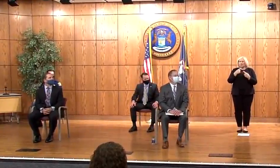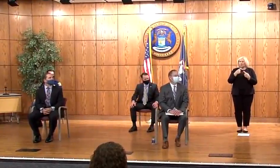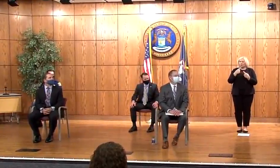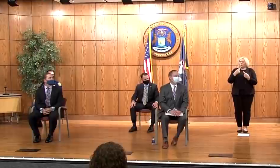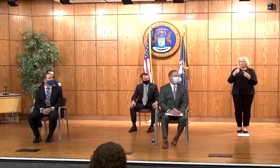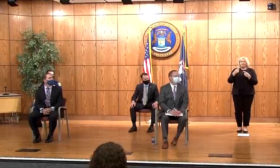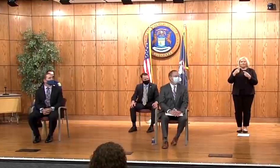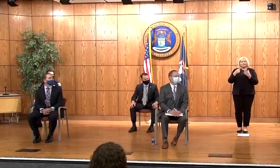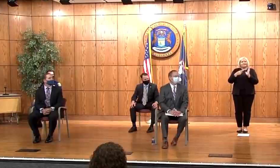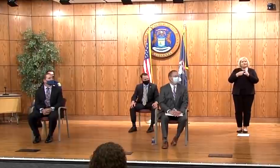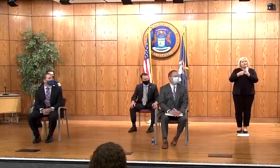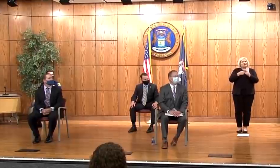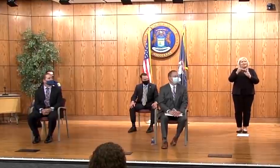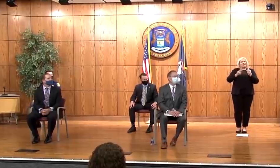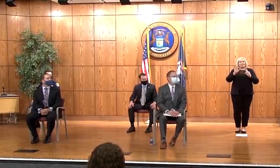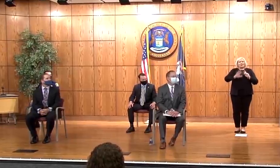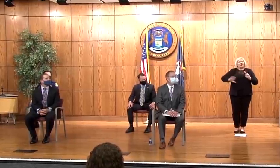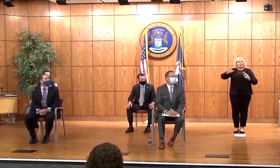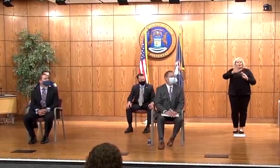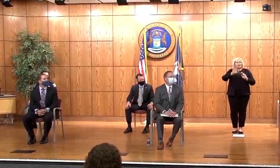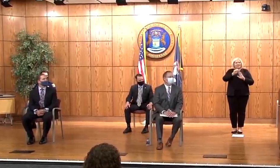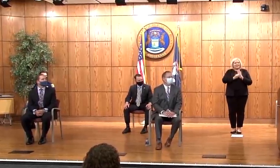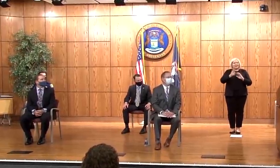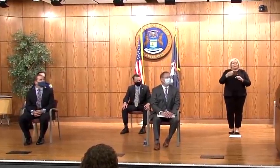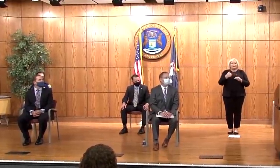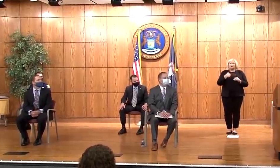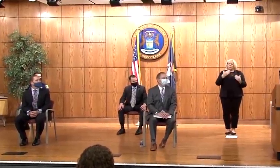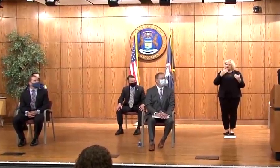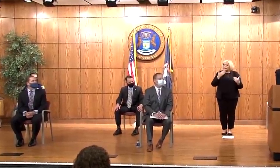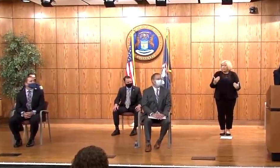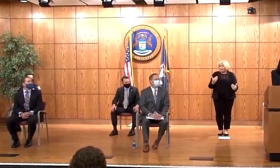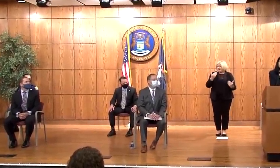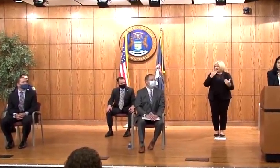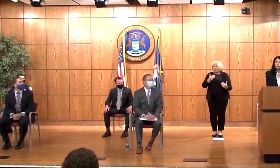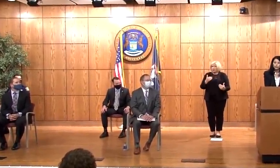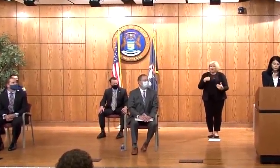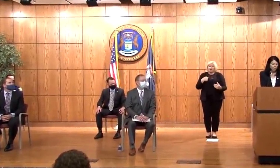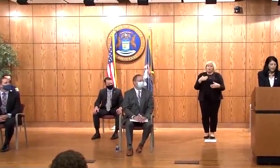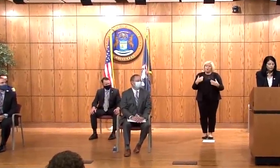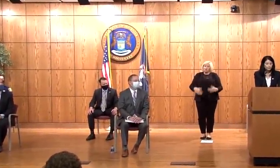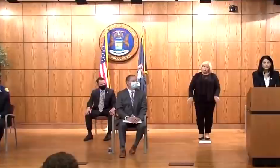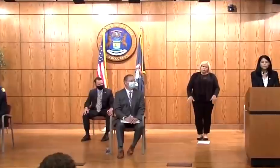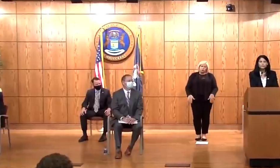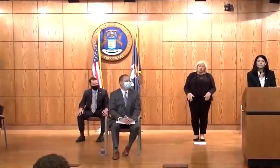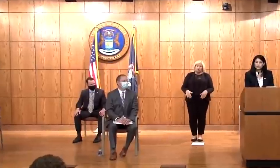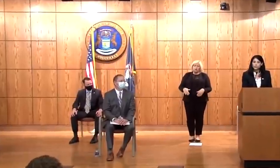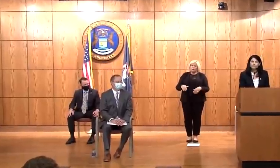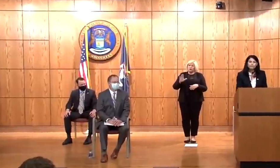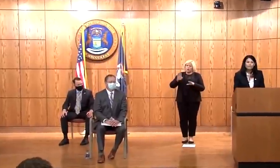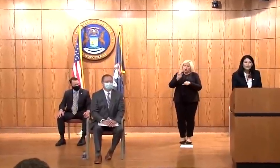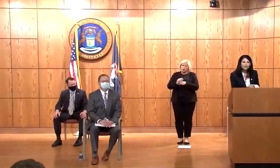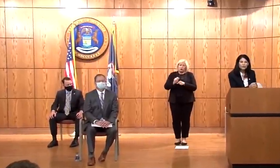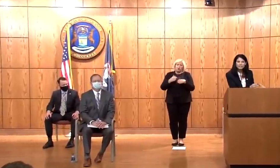INSTRUMENTS OF OUR GOVERNMENT STRONGER, AND I KNOW THAT I STRONGER, AND I KNOW THAT I SPEAK ON BEHALF OF MICHIGANDERS